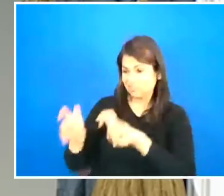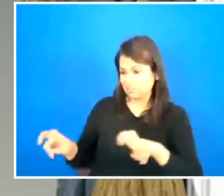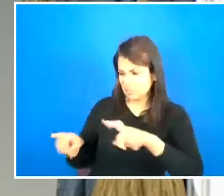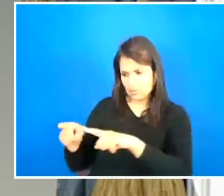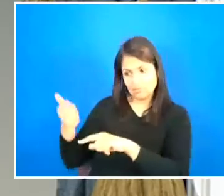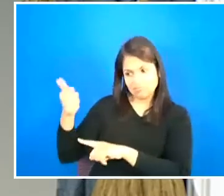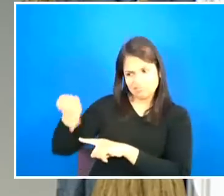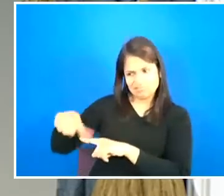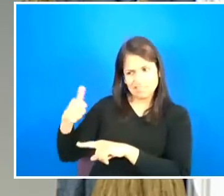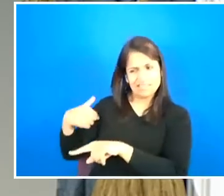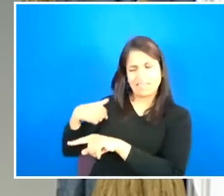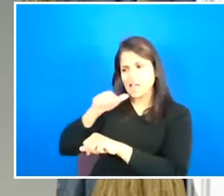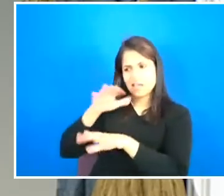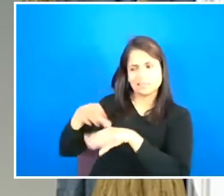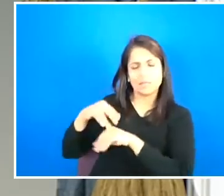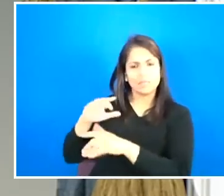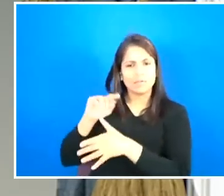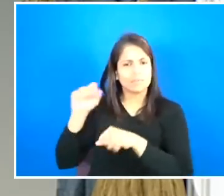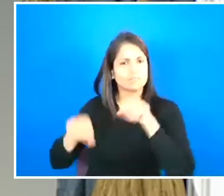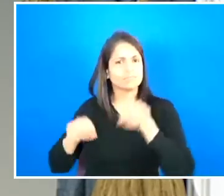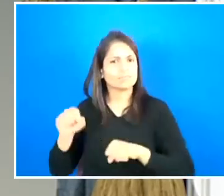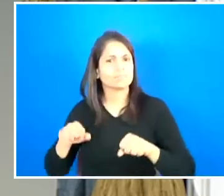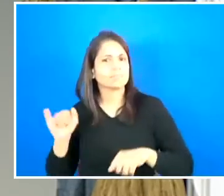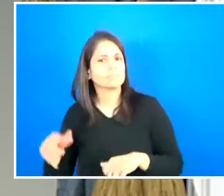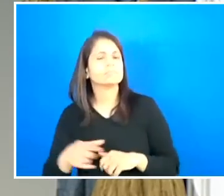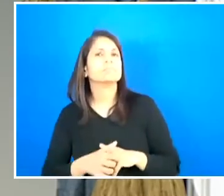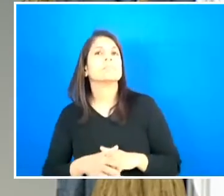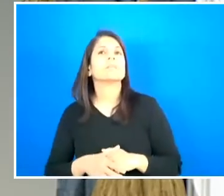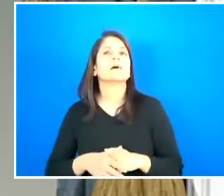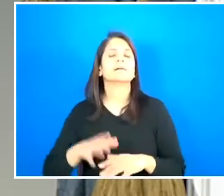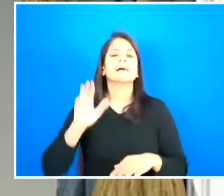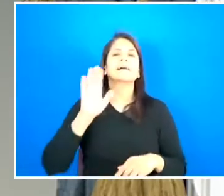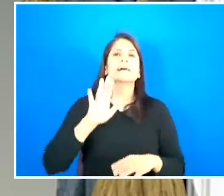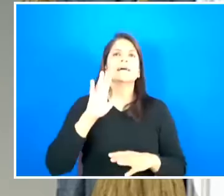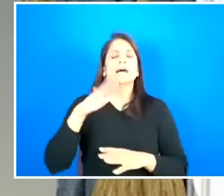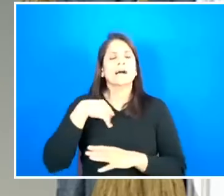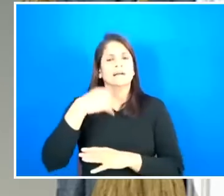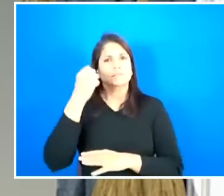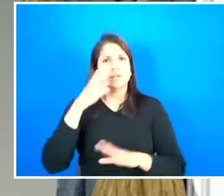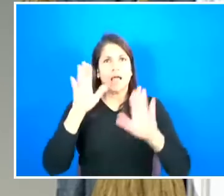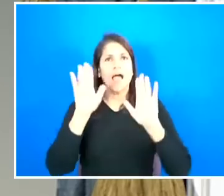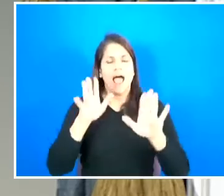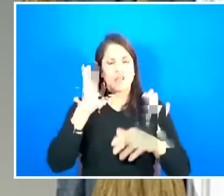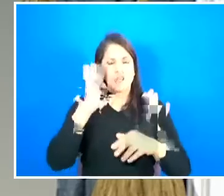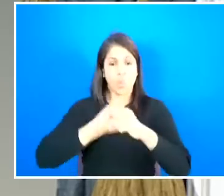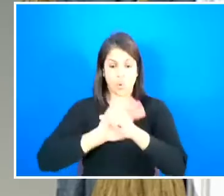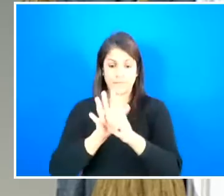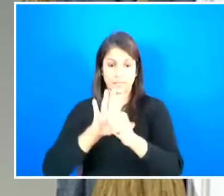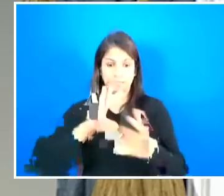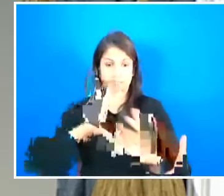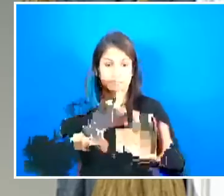FORM BECAUSE OF CIRCUMSTANCESO UT OF THEIR CONTROL. A PANDEMIC IS CERTAINLY A CIRCUMSTANCE OUT OF THEIR CONTROL.